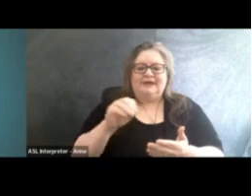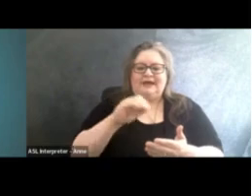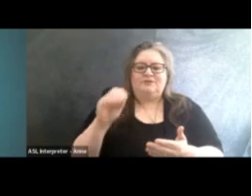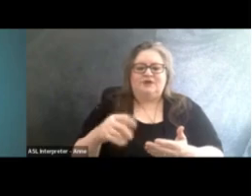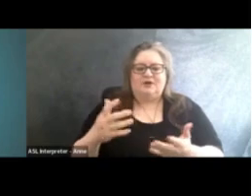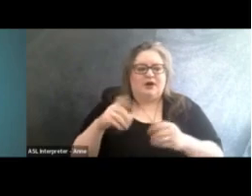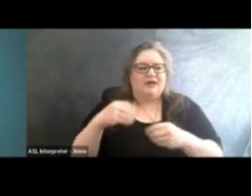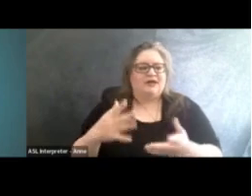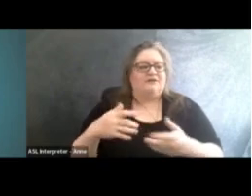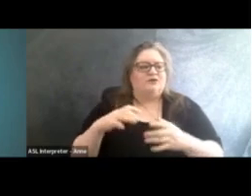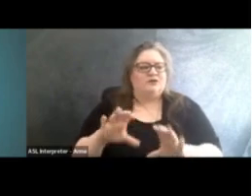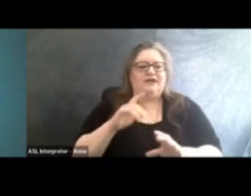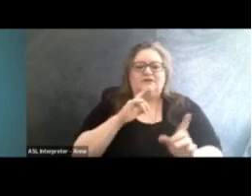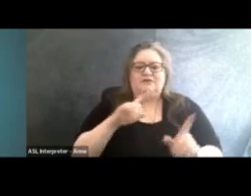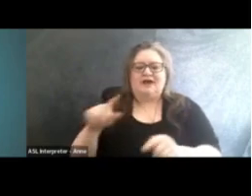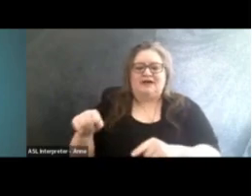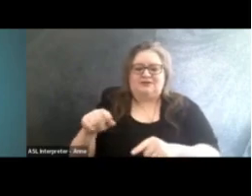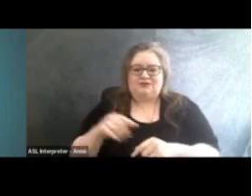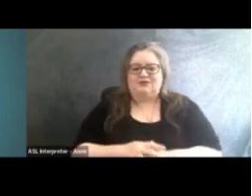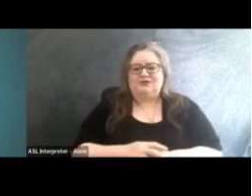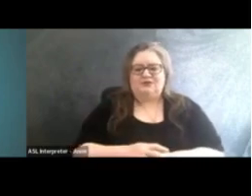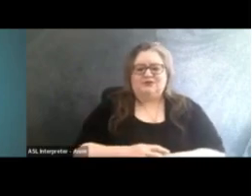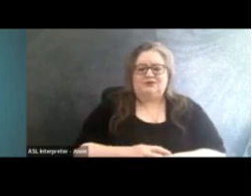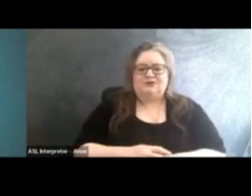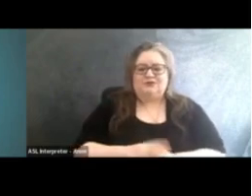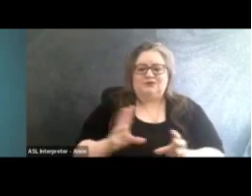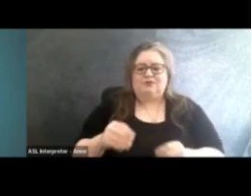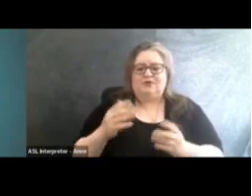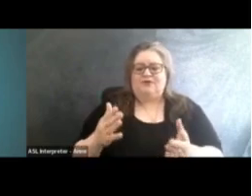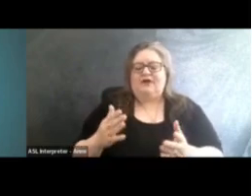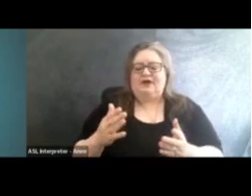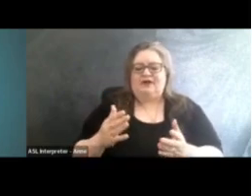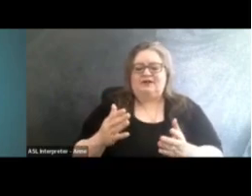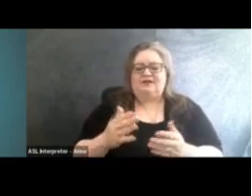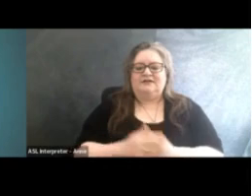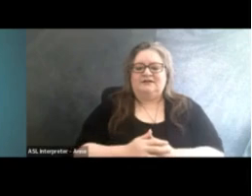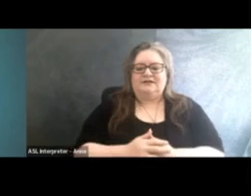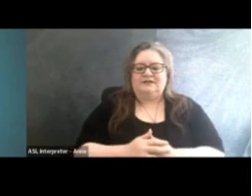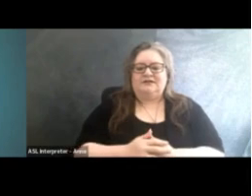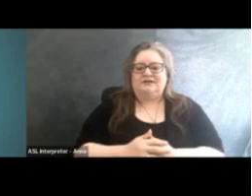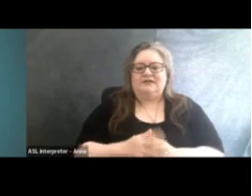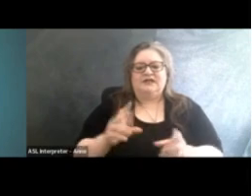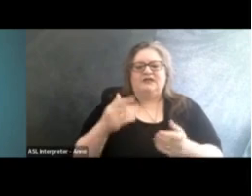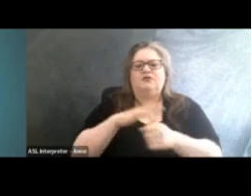people a chance to provide this gives you enough time to select